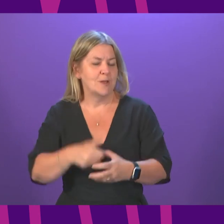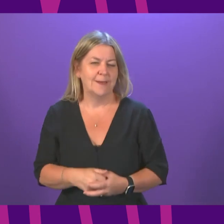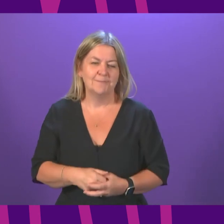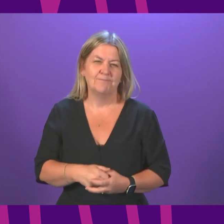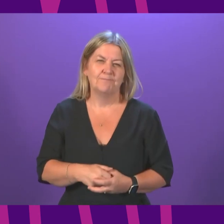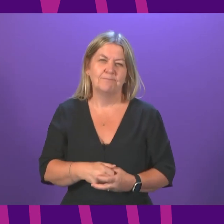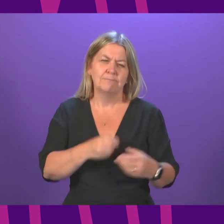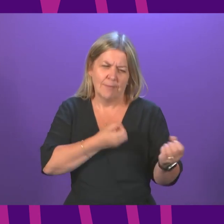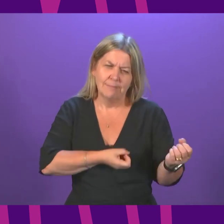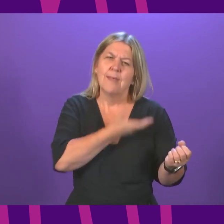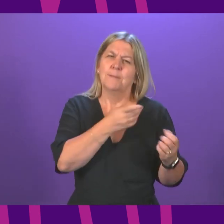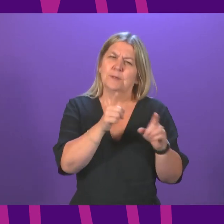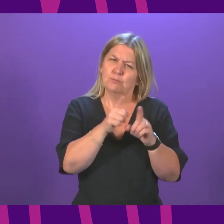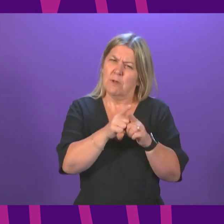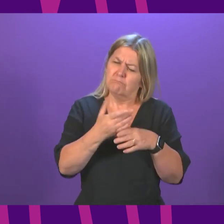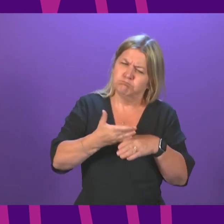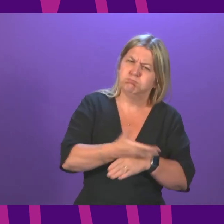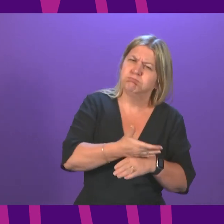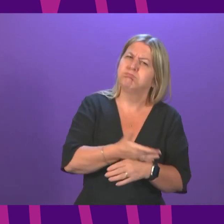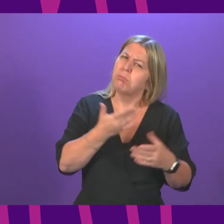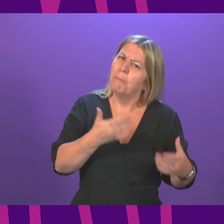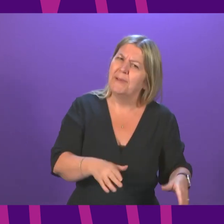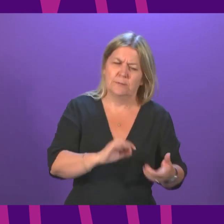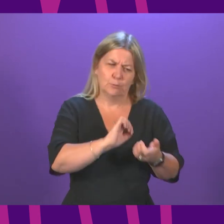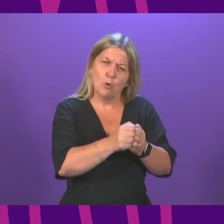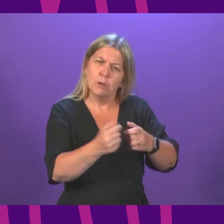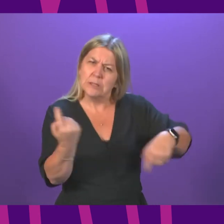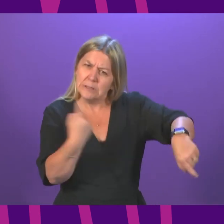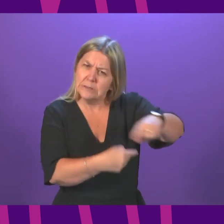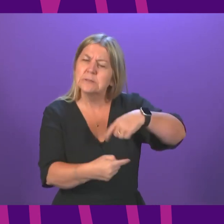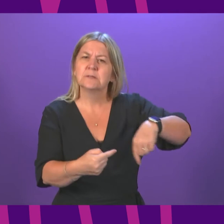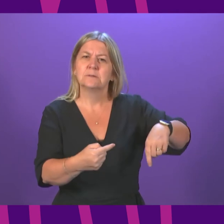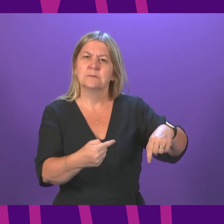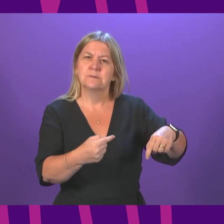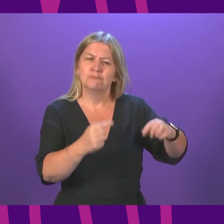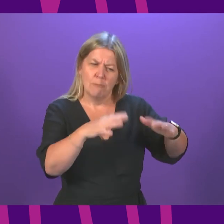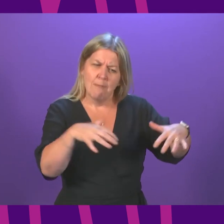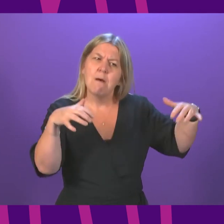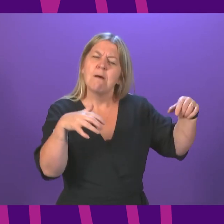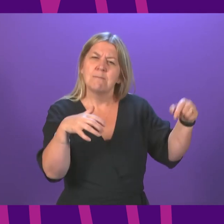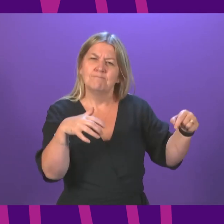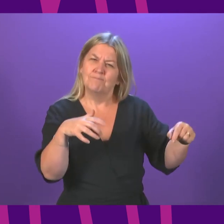There can be no doubt that the vaccination programme is our best route out of the pandemic,